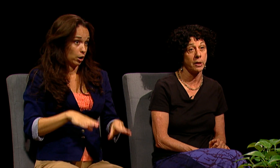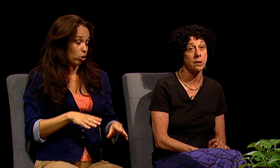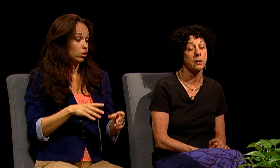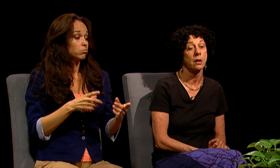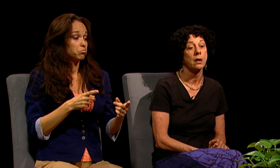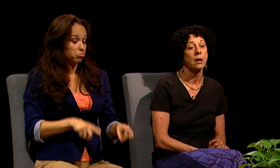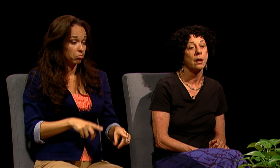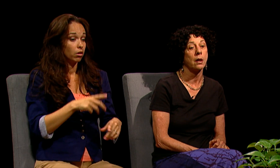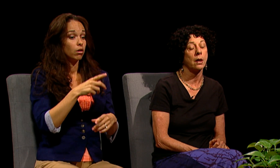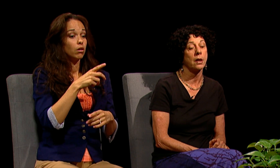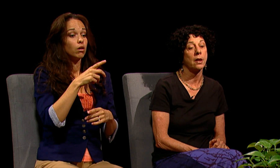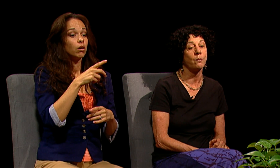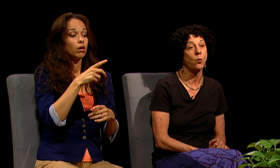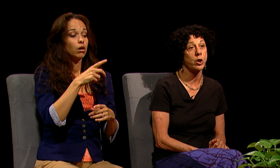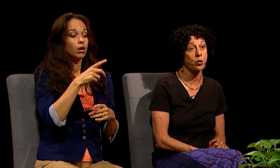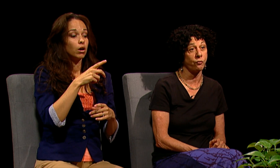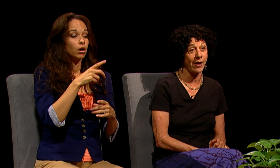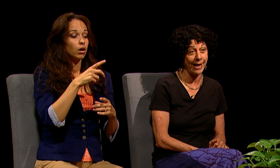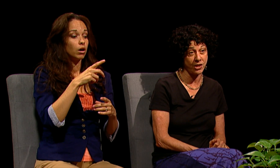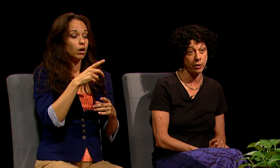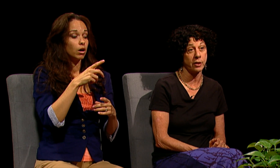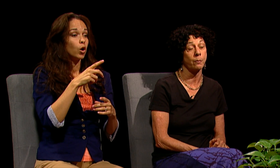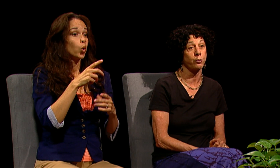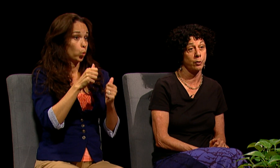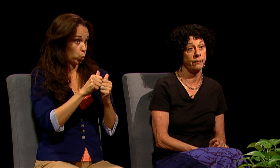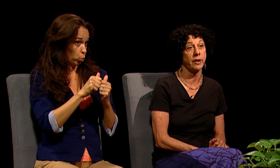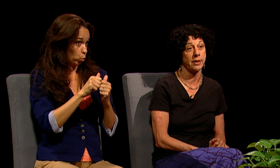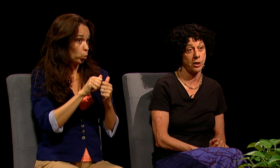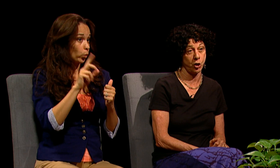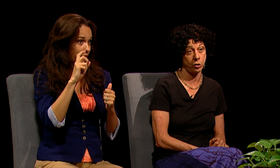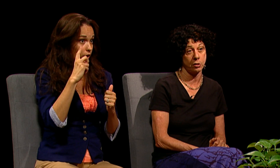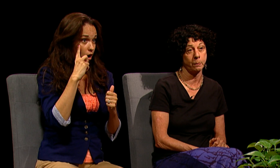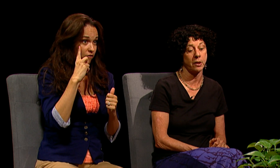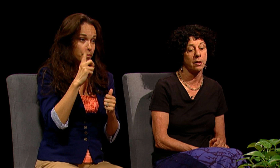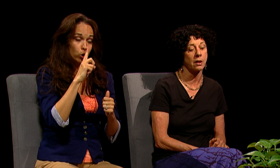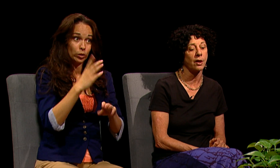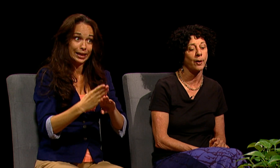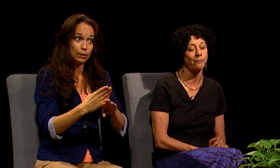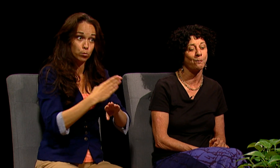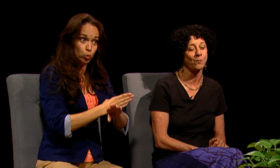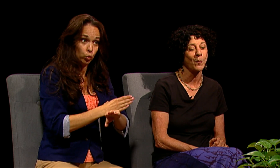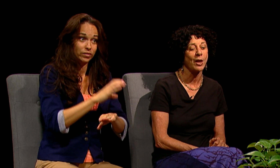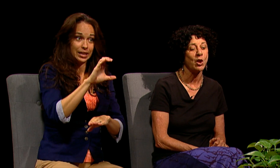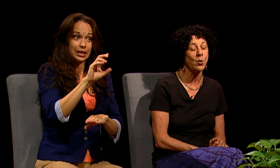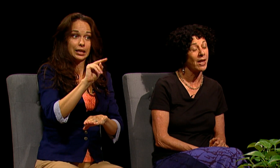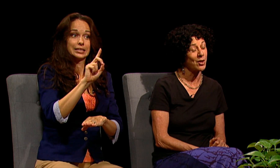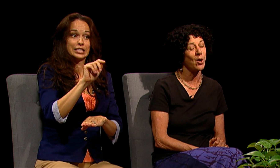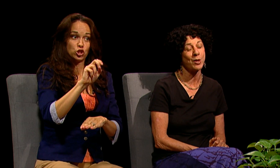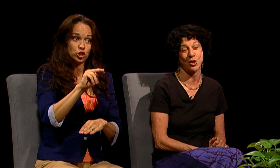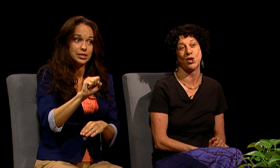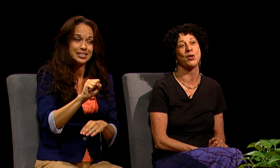WHICH VASTLY IMPROVED THE CONDITIONS, BUT YOU CAN'T ALWAYS ACHIEVE